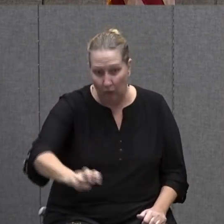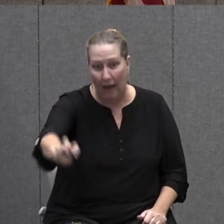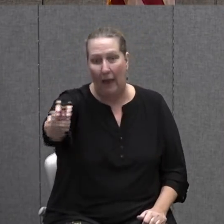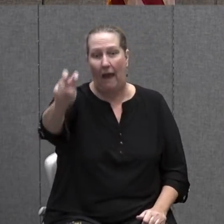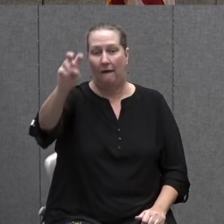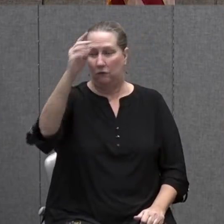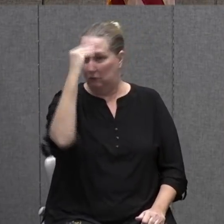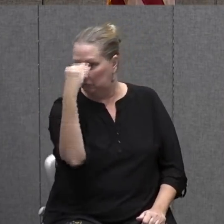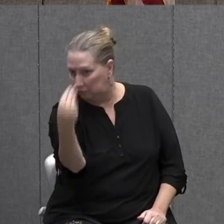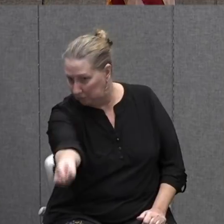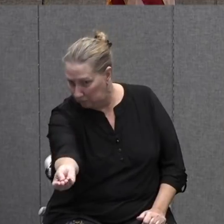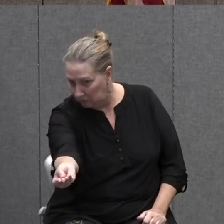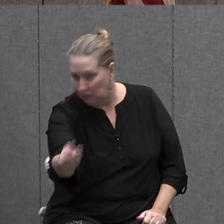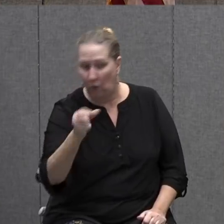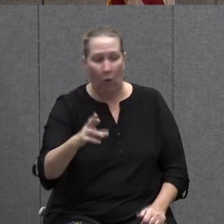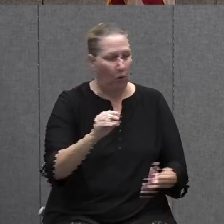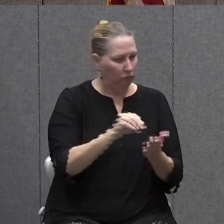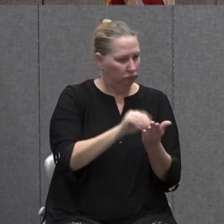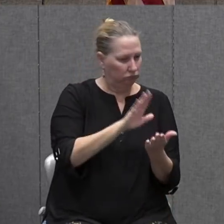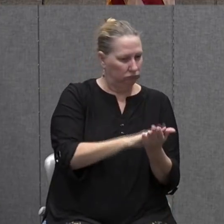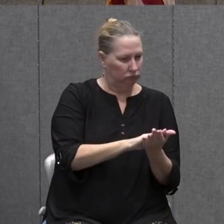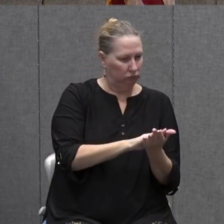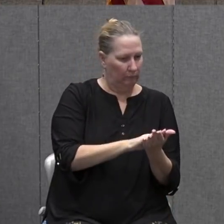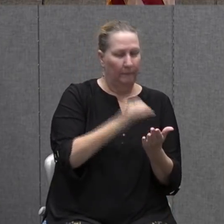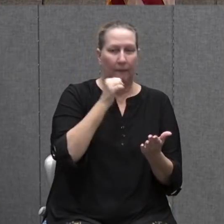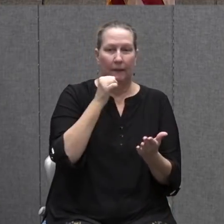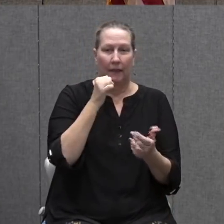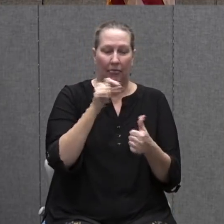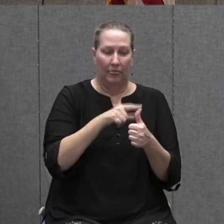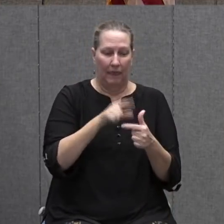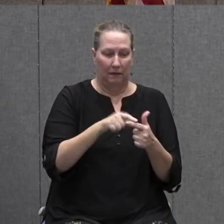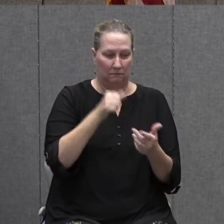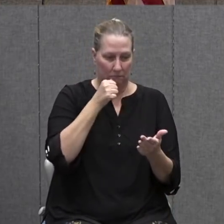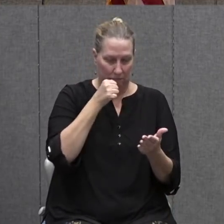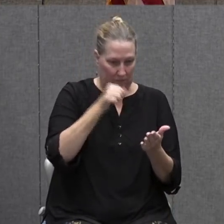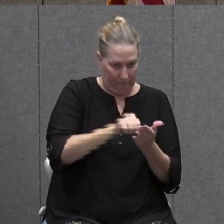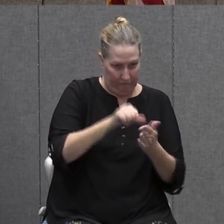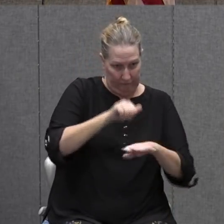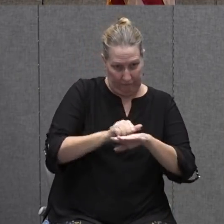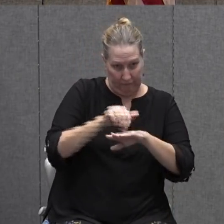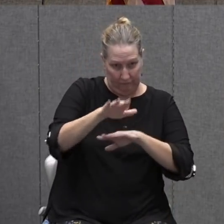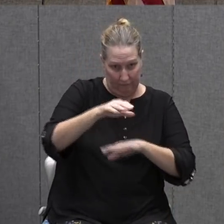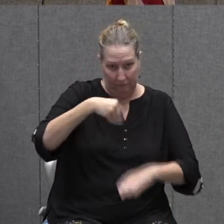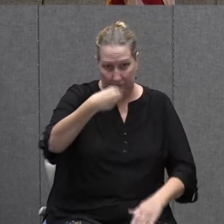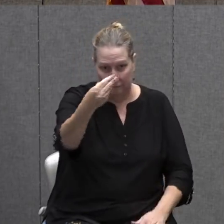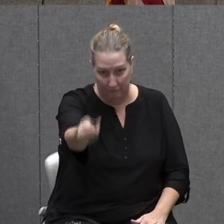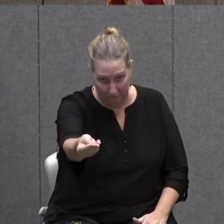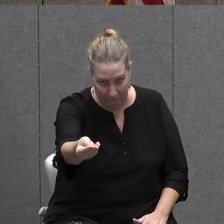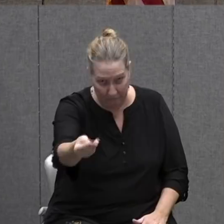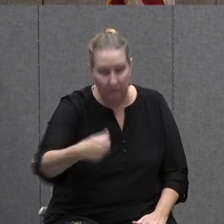which still happens with mail today and then it would need to get delivered. And it could take a really long time